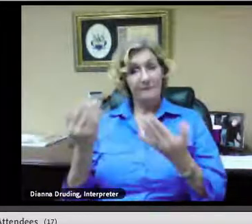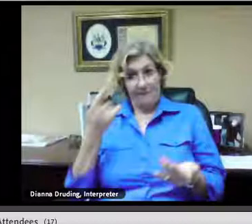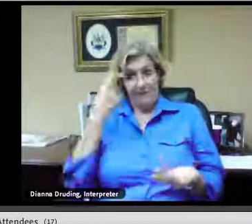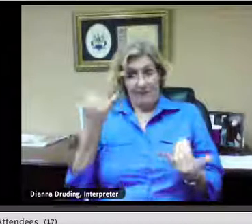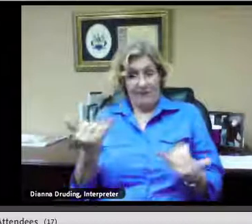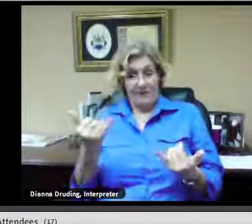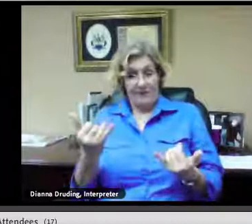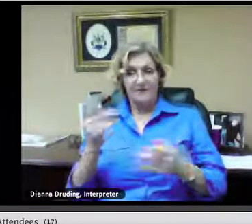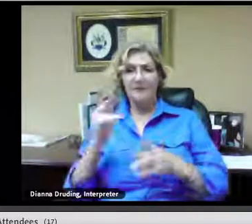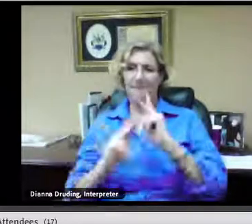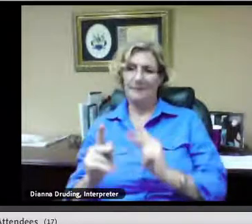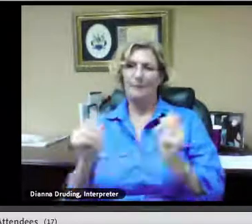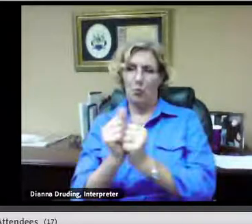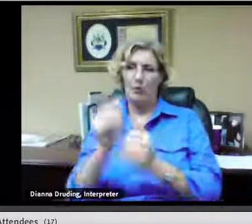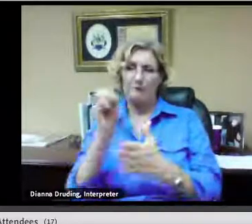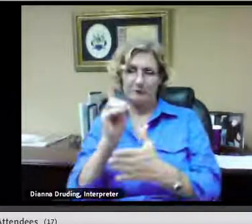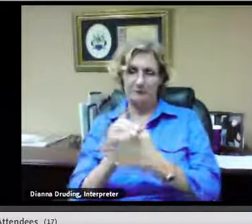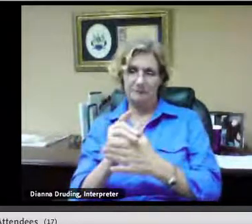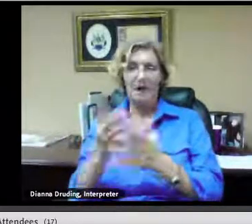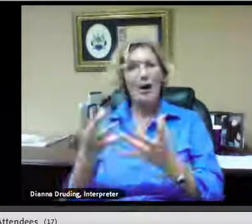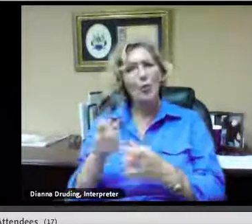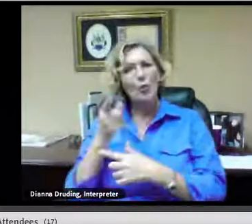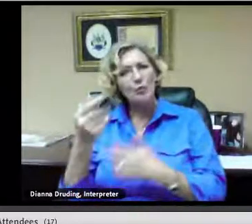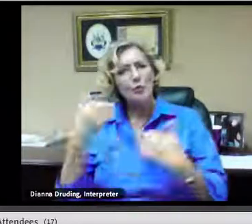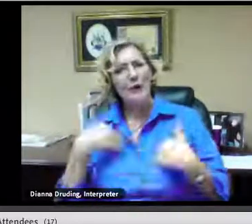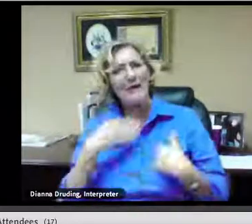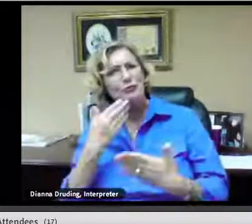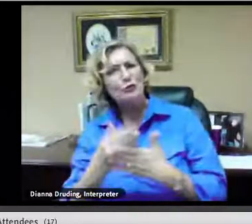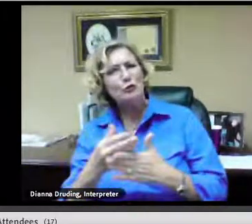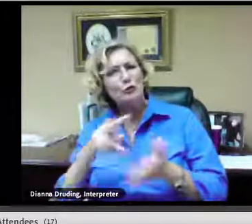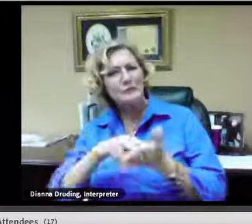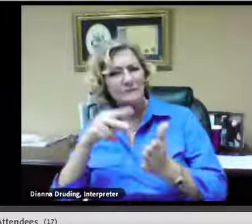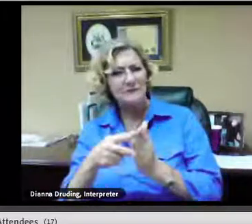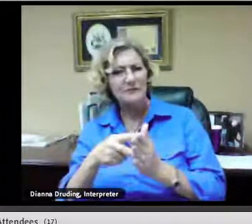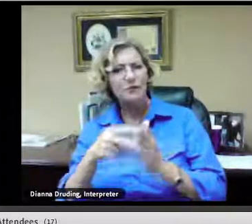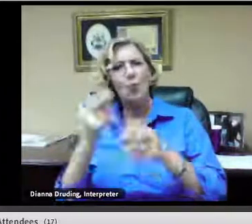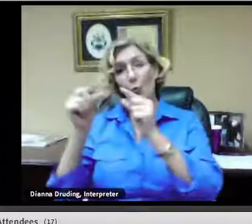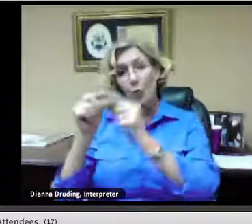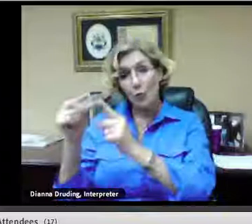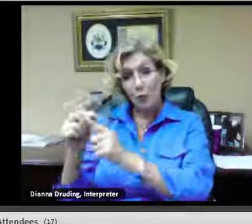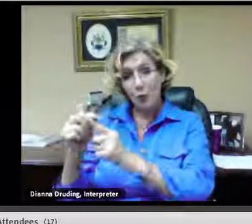and this isn't all-inclusive, but it's a pretty good one. I've seen a lot of definitions.